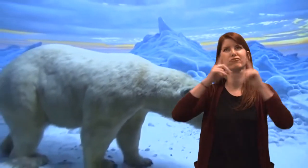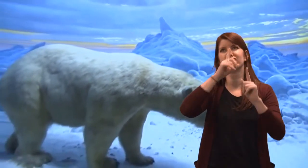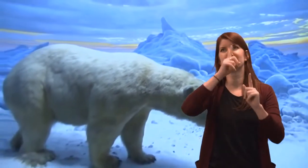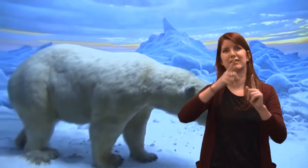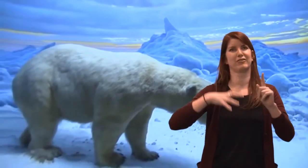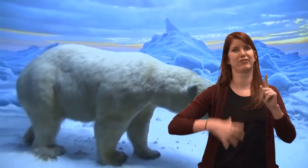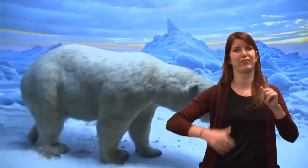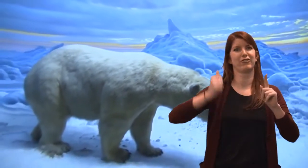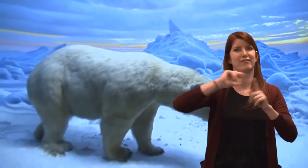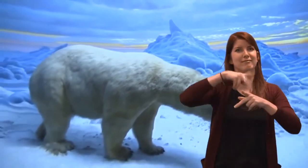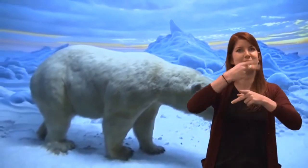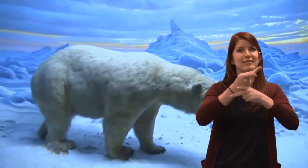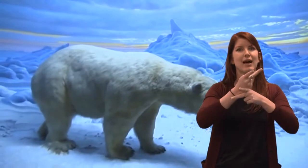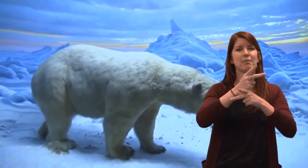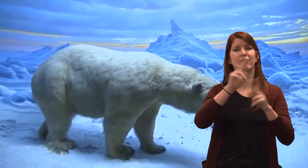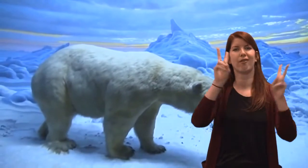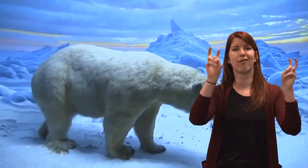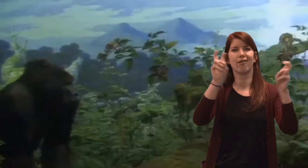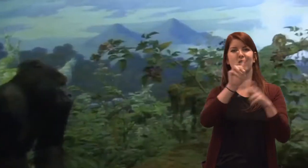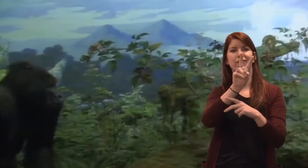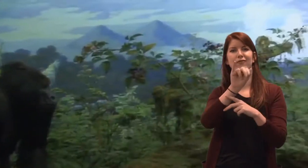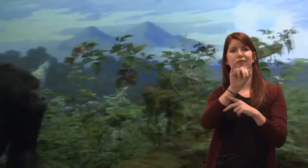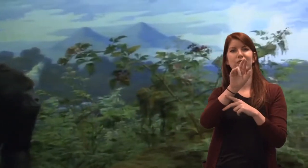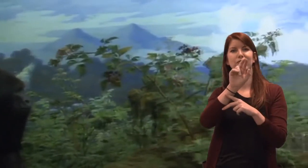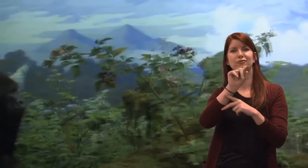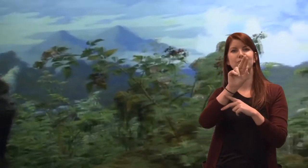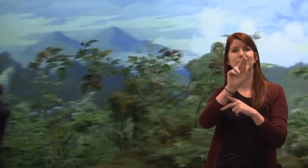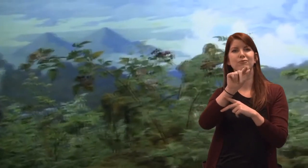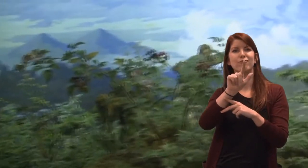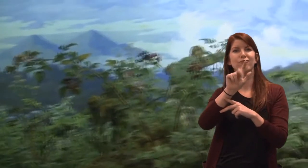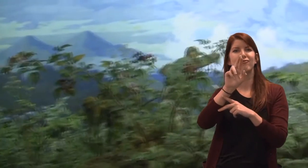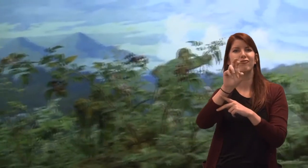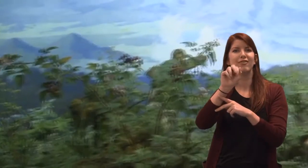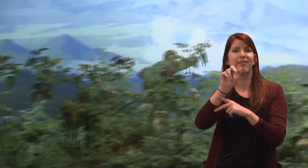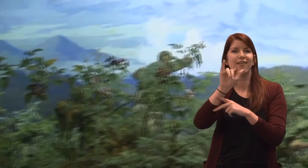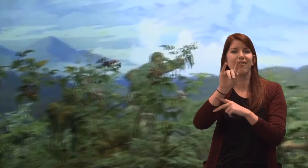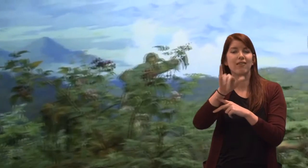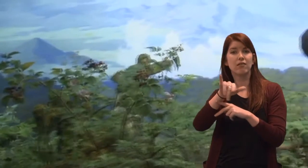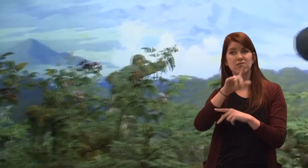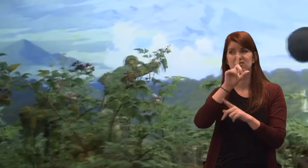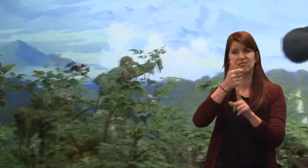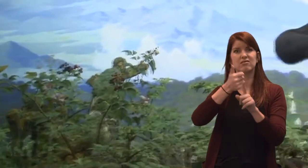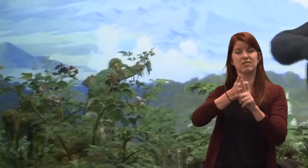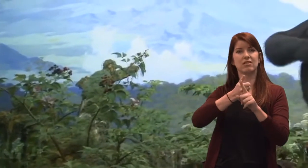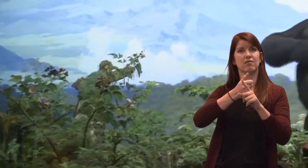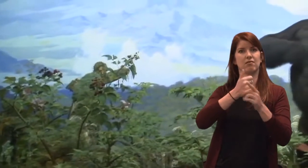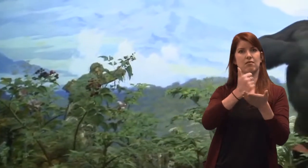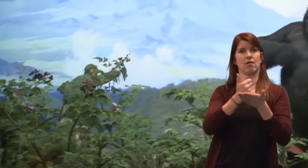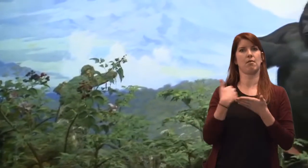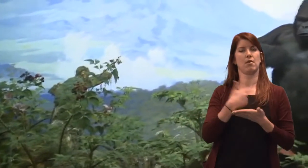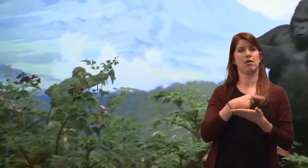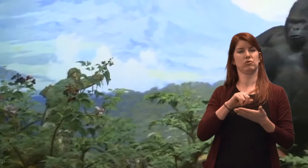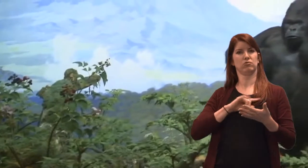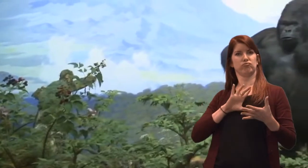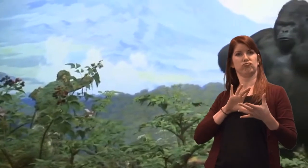of virtual reality, that really are intended to reconnect us to our origins,